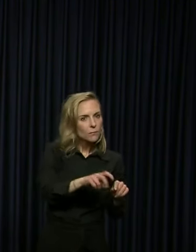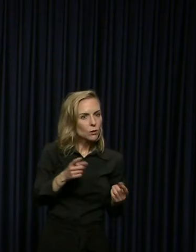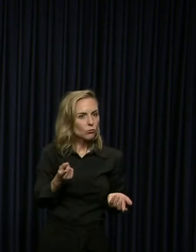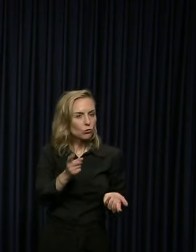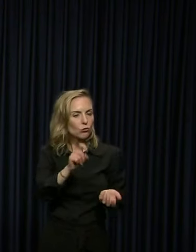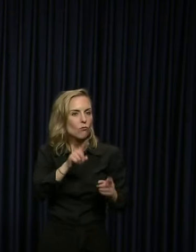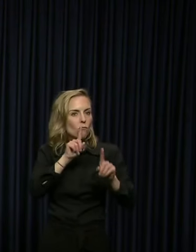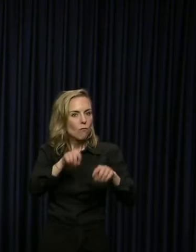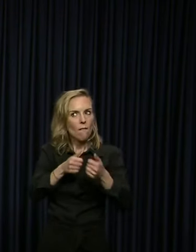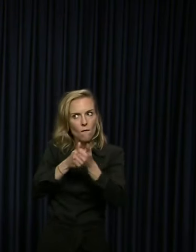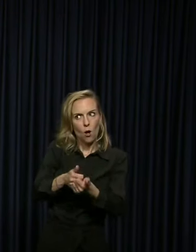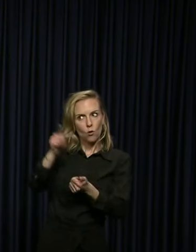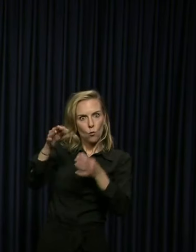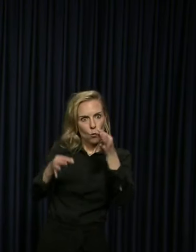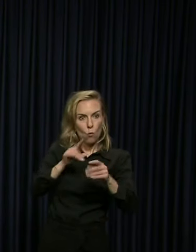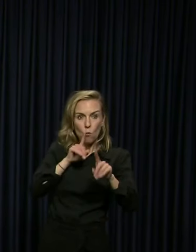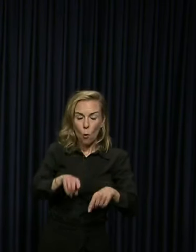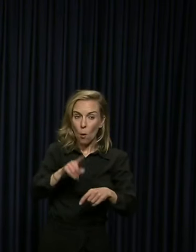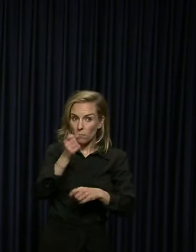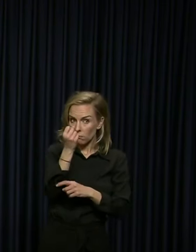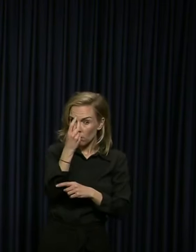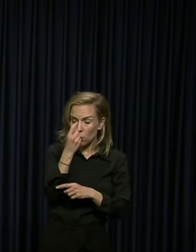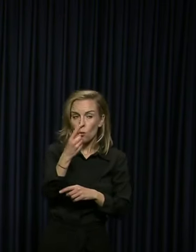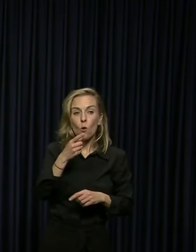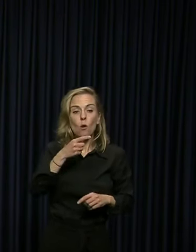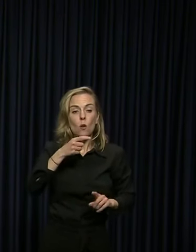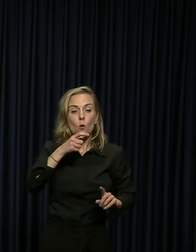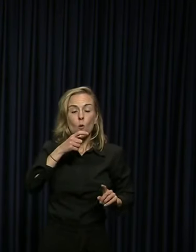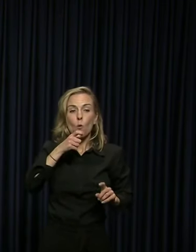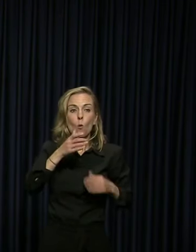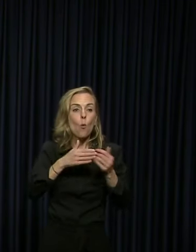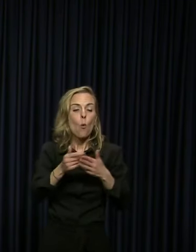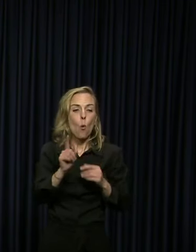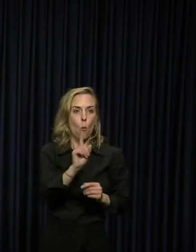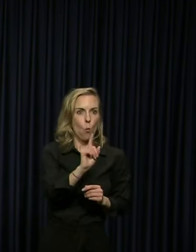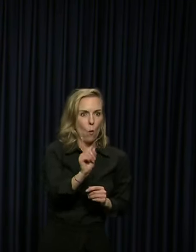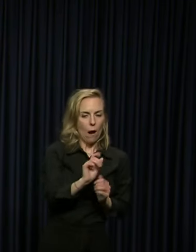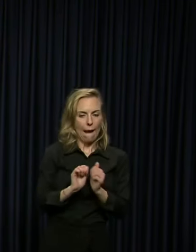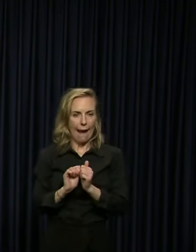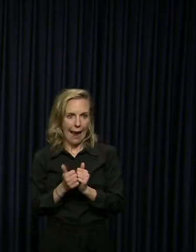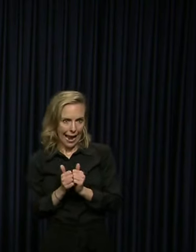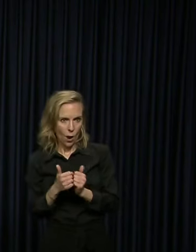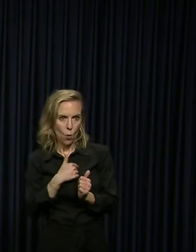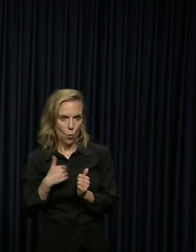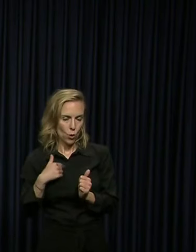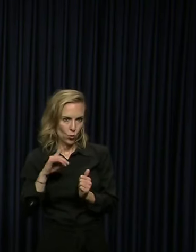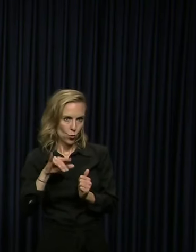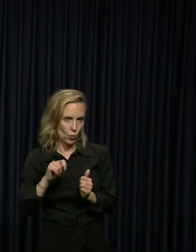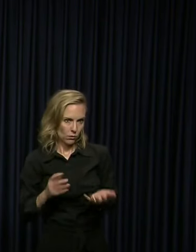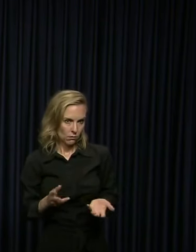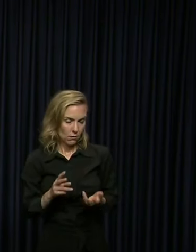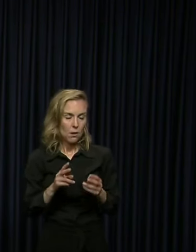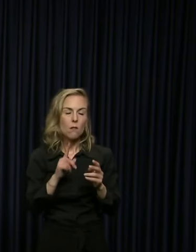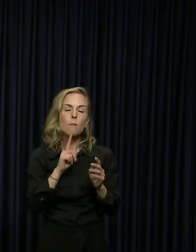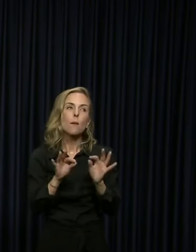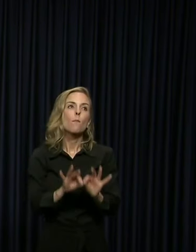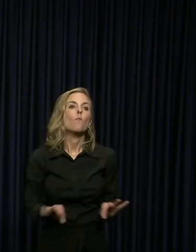I SAT UP WITH MY SON LAST NIGHT BEFORE I WENT TO BED. I NORMALLY JUST READ TO HIM. AND I ASKED HIM HOW HE WAS